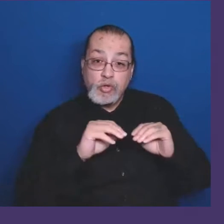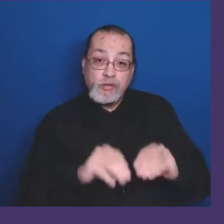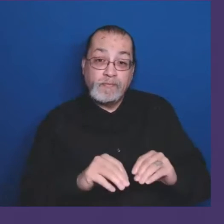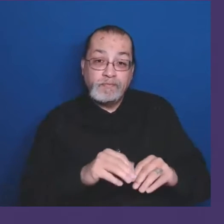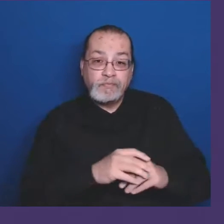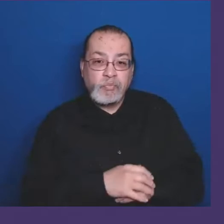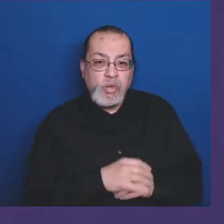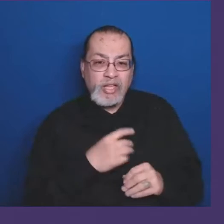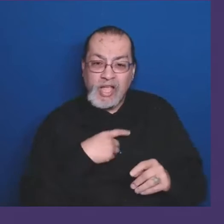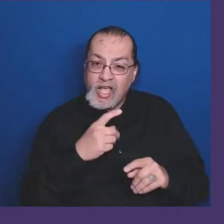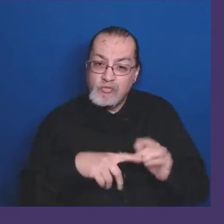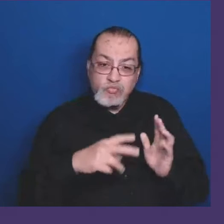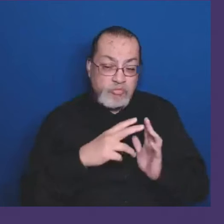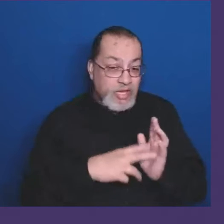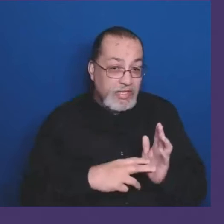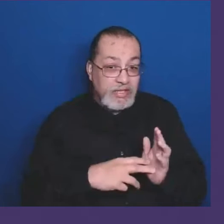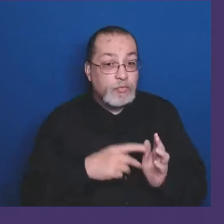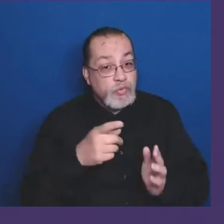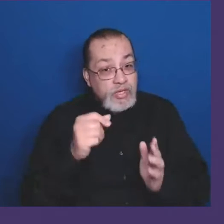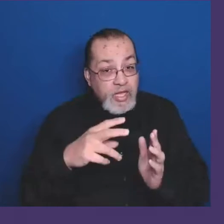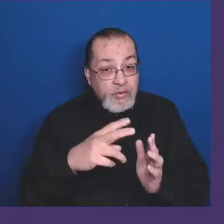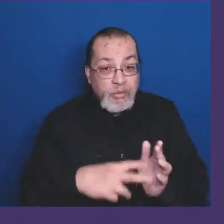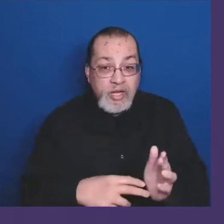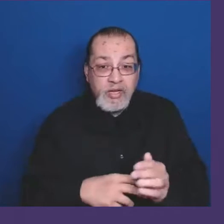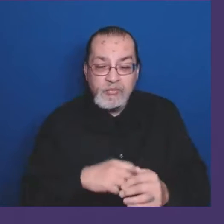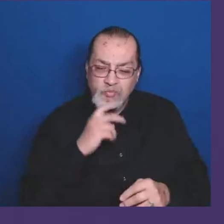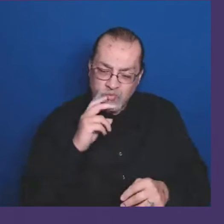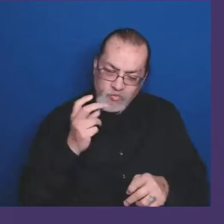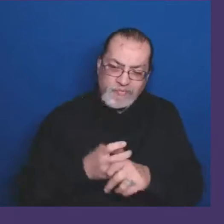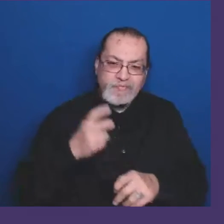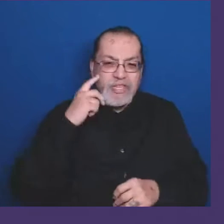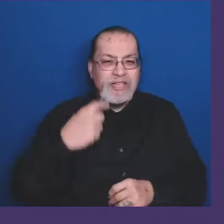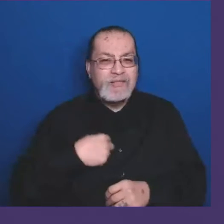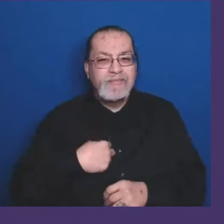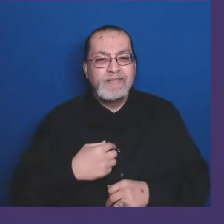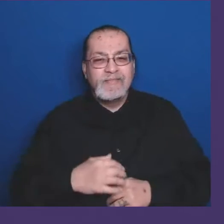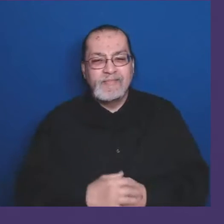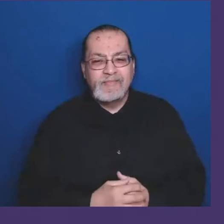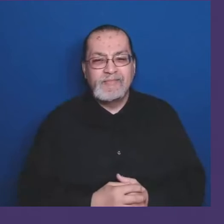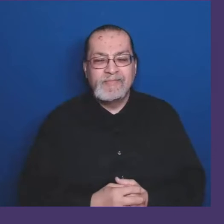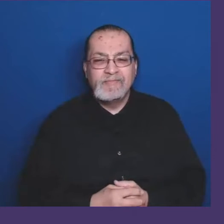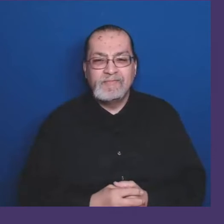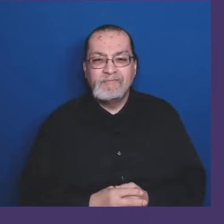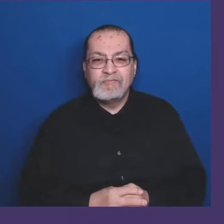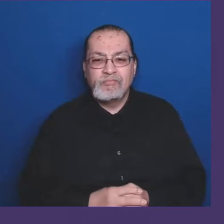It was really hard for me. Amaan Abdullah: When I was small, I was so quiet.